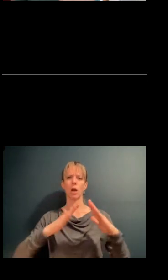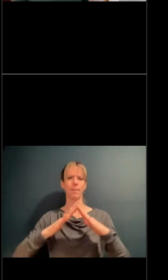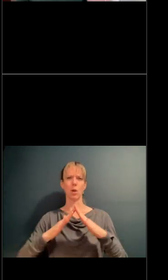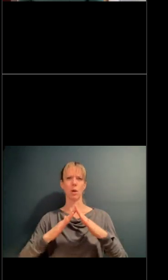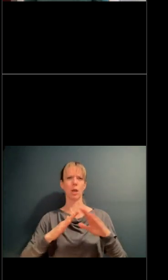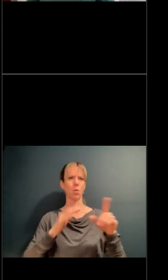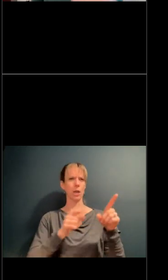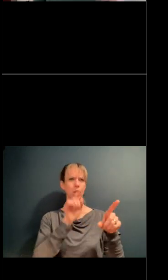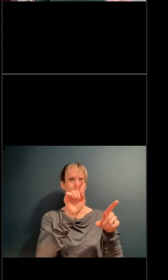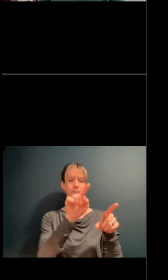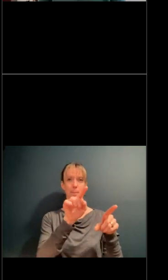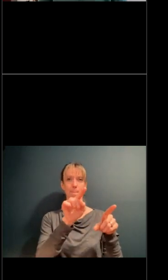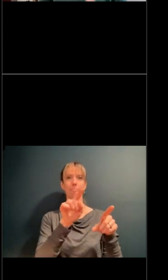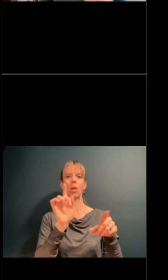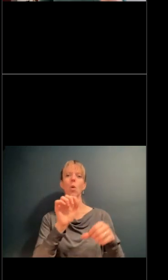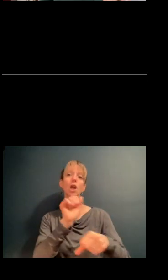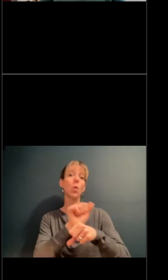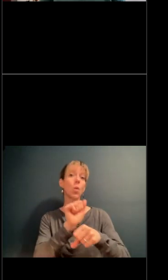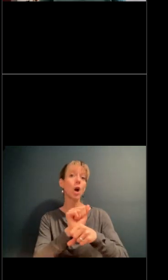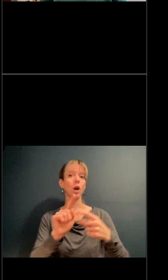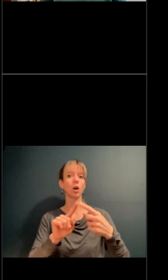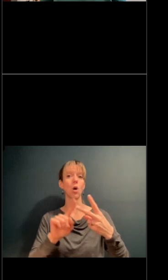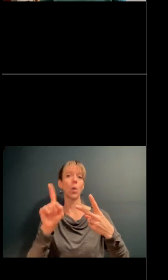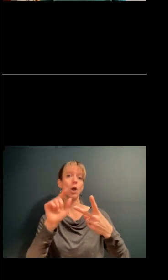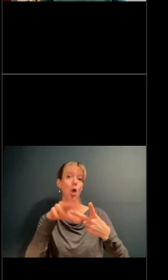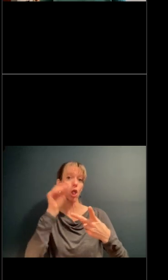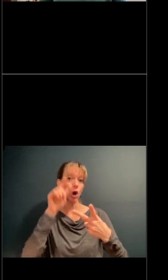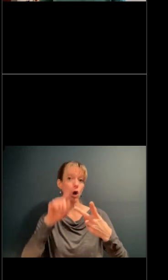The communities you work in, learn in, worship in or live in?